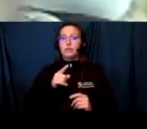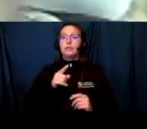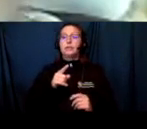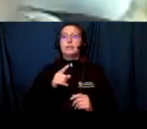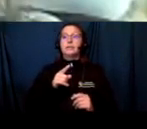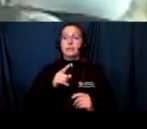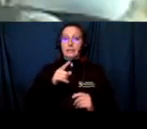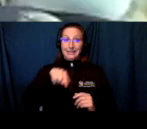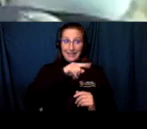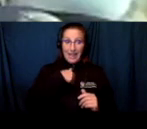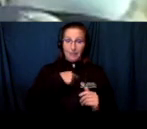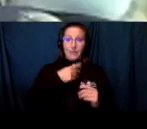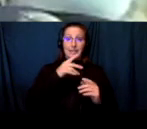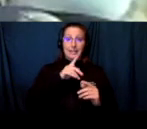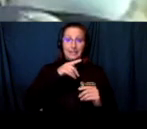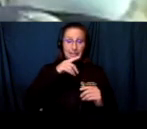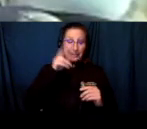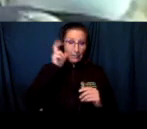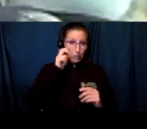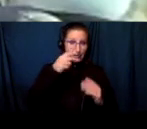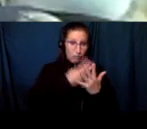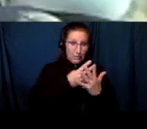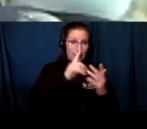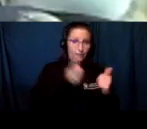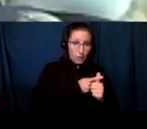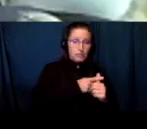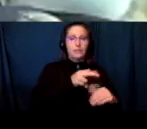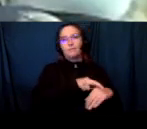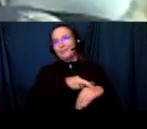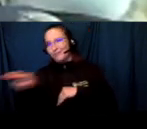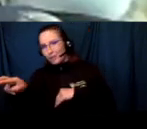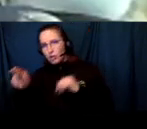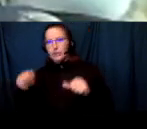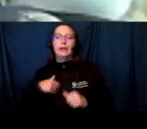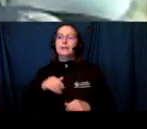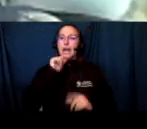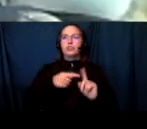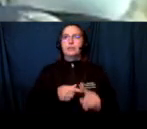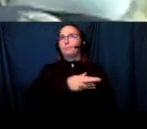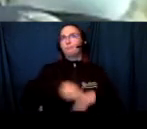hearing screening in the first place or being getting the hospitals maybe to consider doing